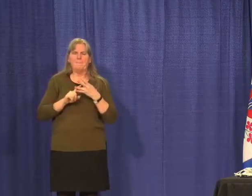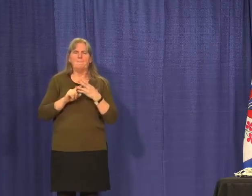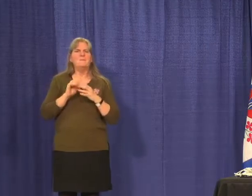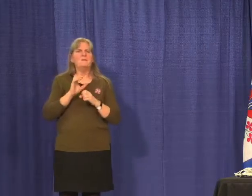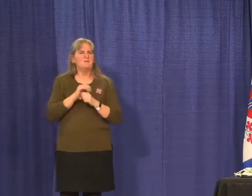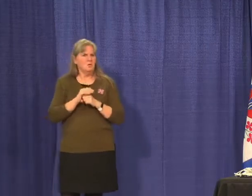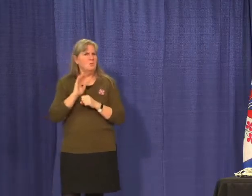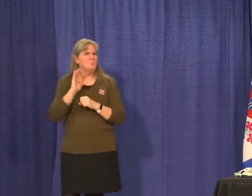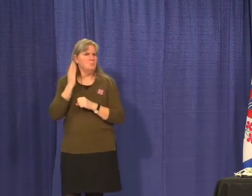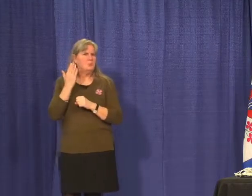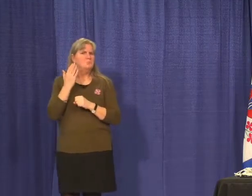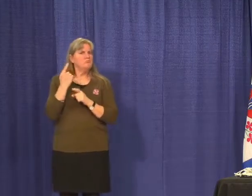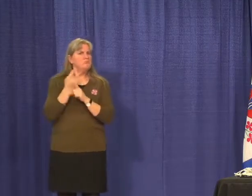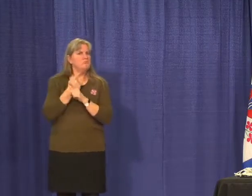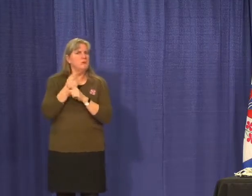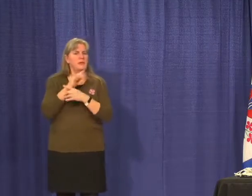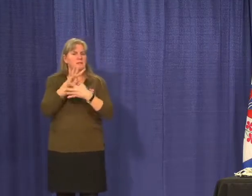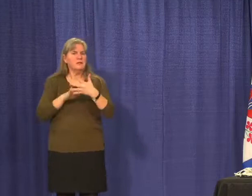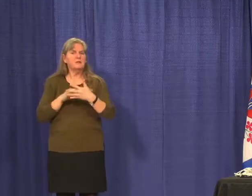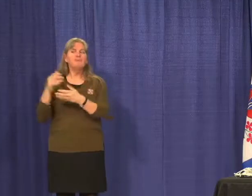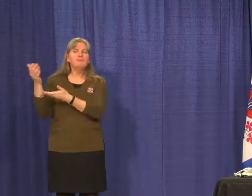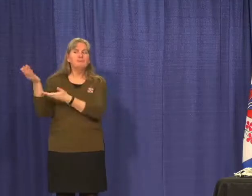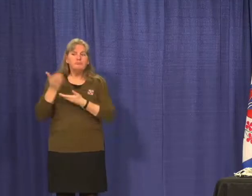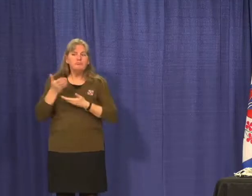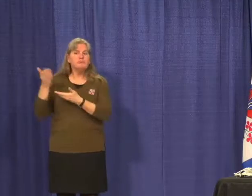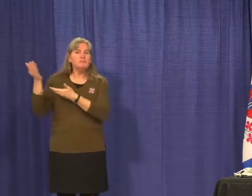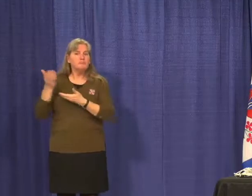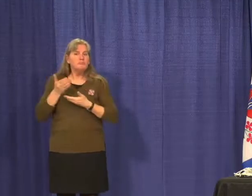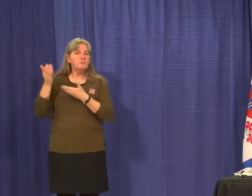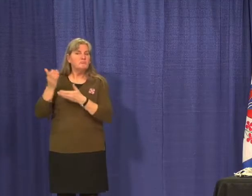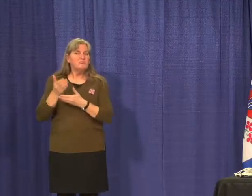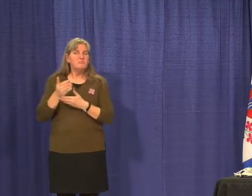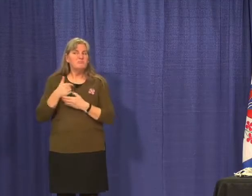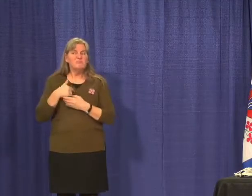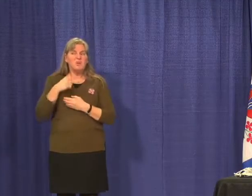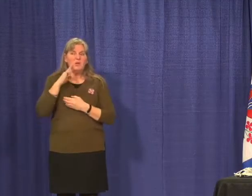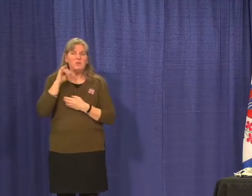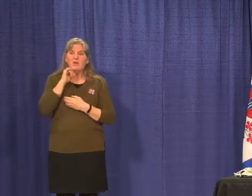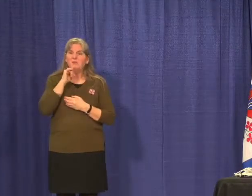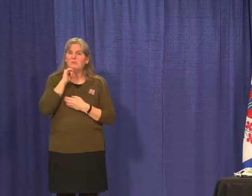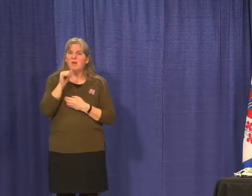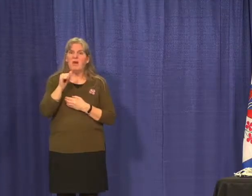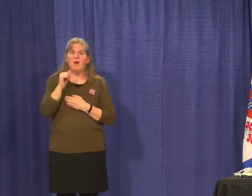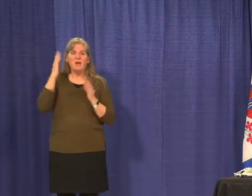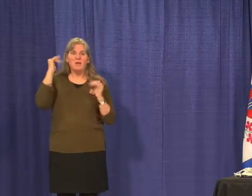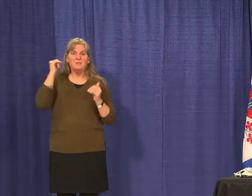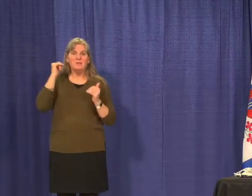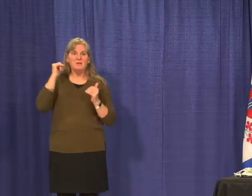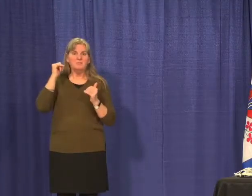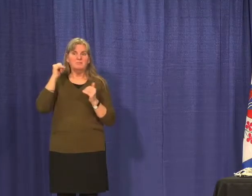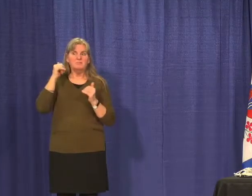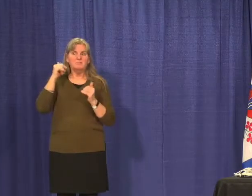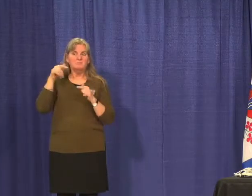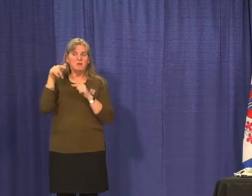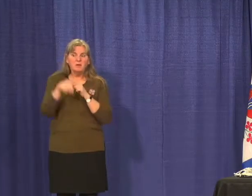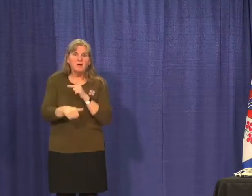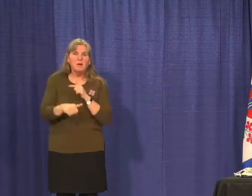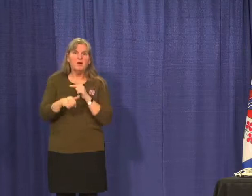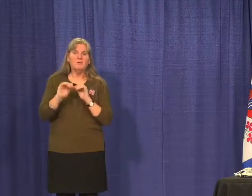So so far, we have been maintaining that schedule in we have no indication to expect at this point any supply disruptions.